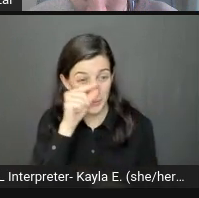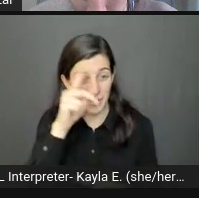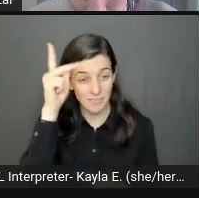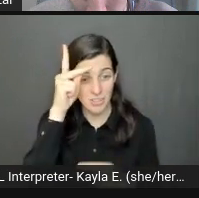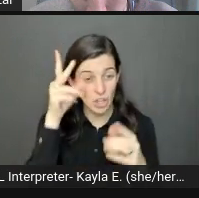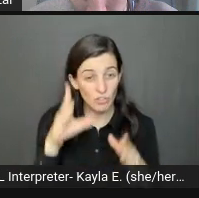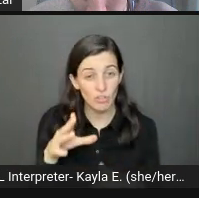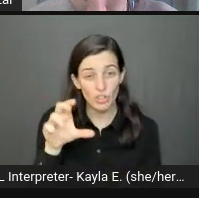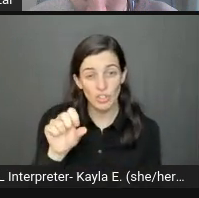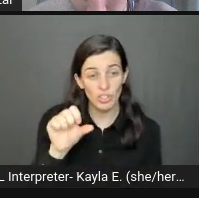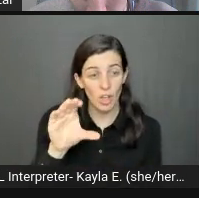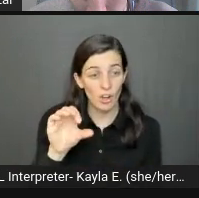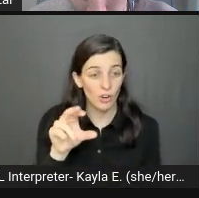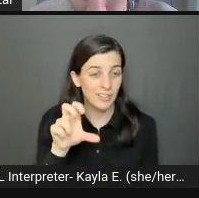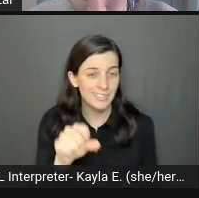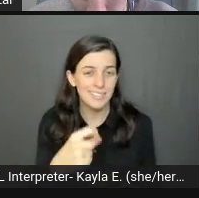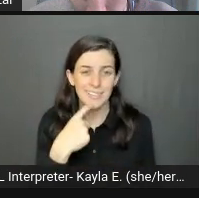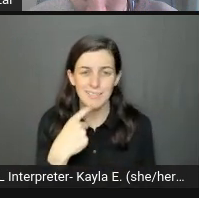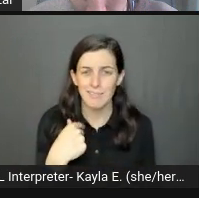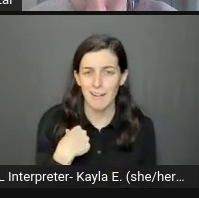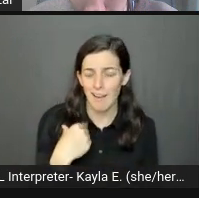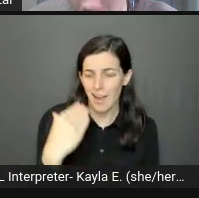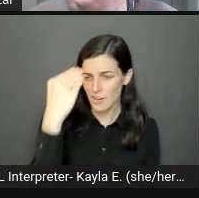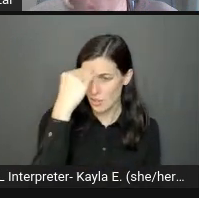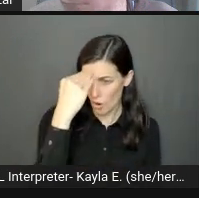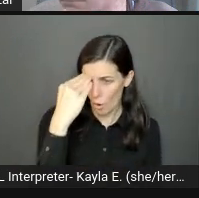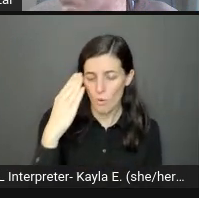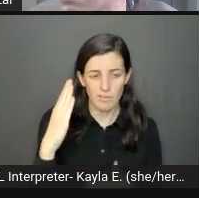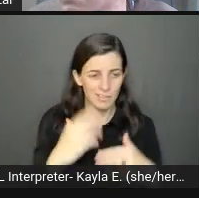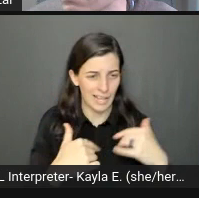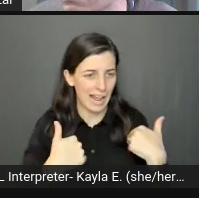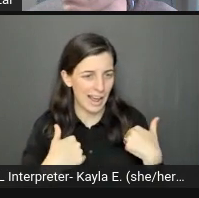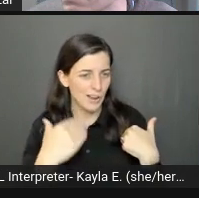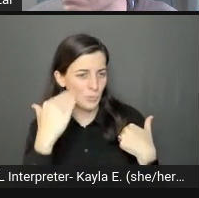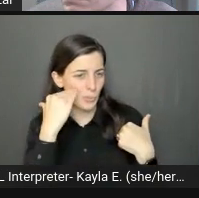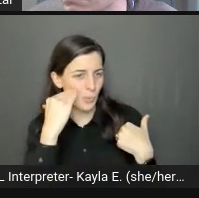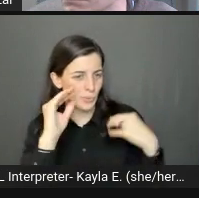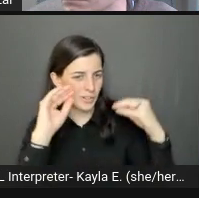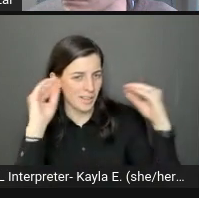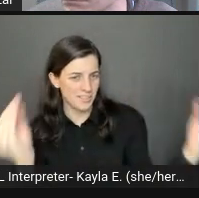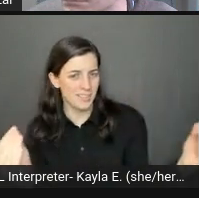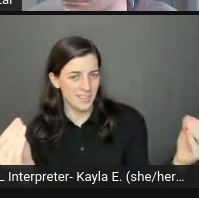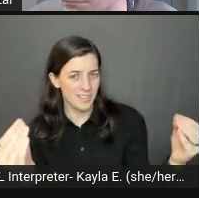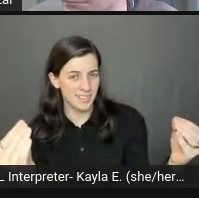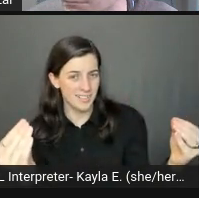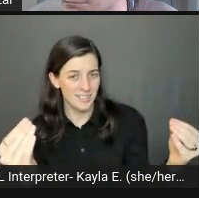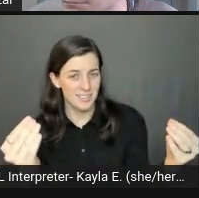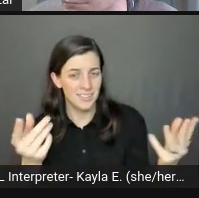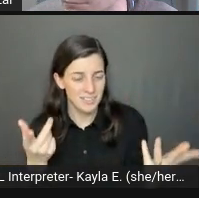Start small with understanding how your users behave, what they use. Test out this technology.